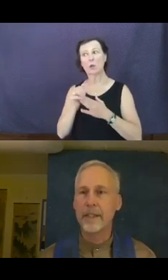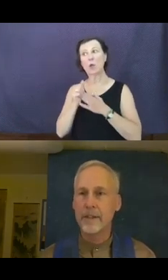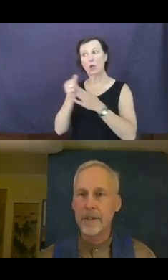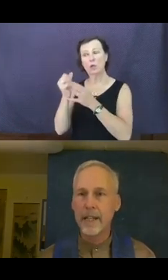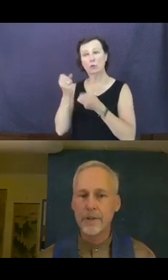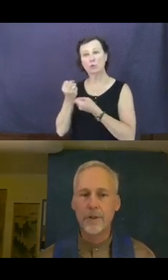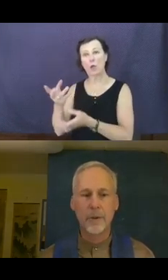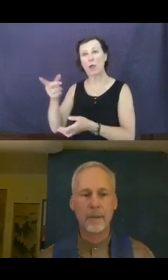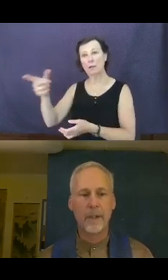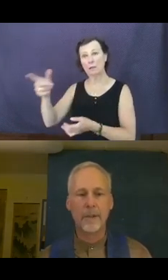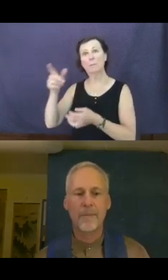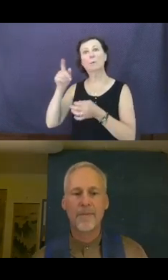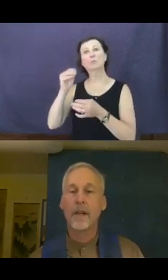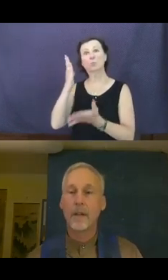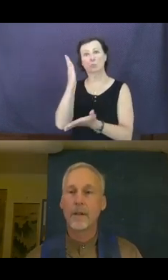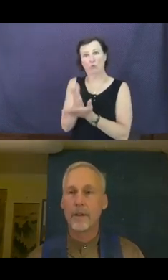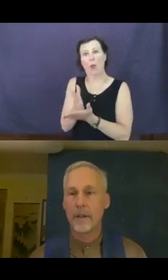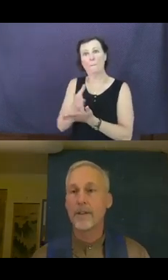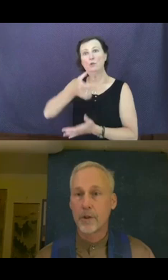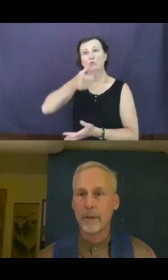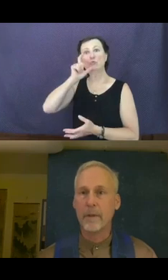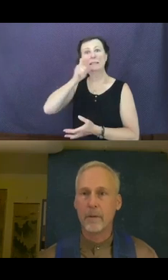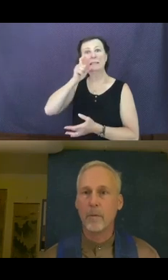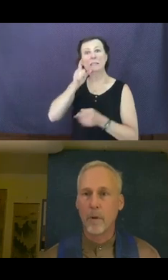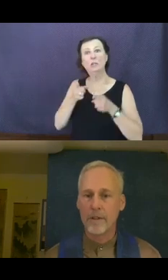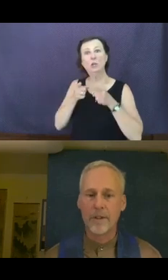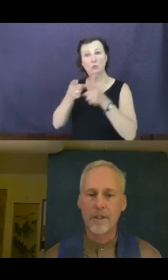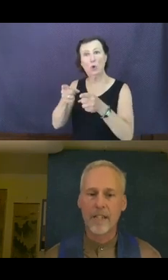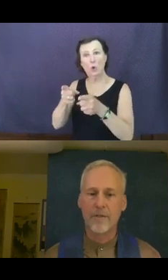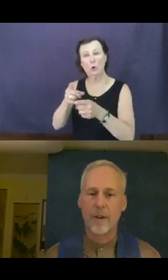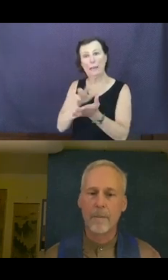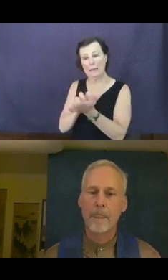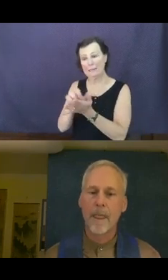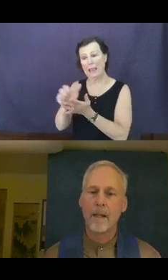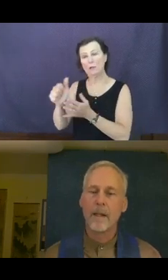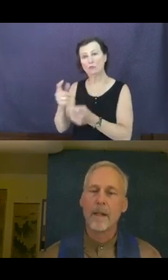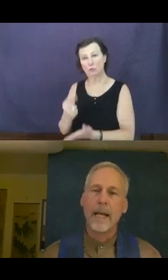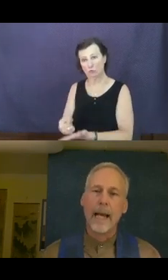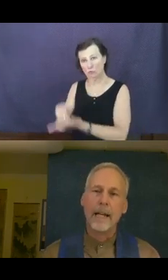his cancer treatment. The treatment was successful and,